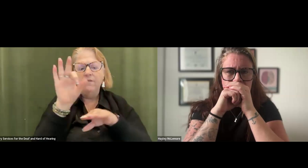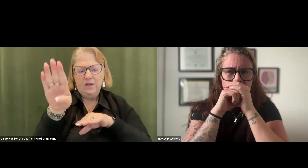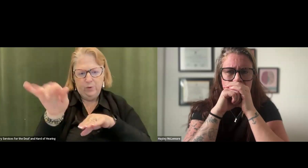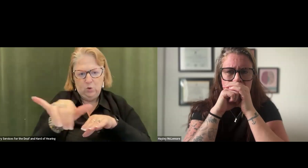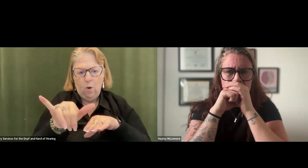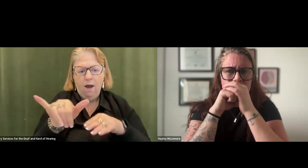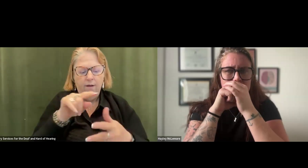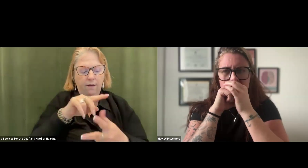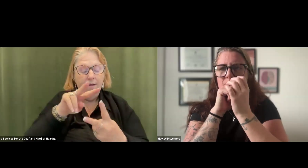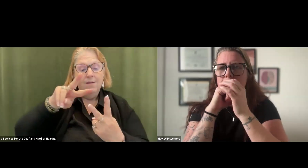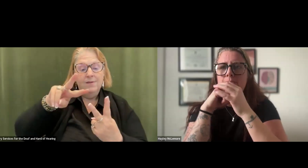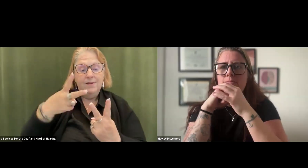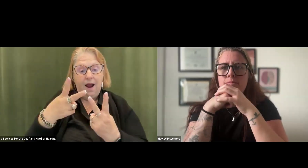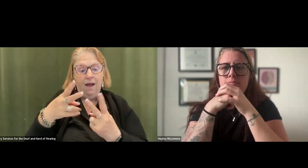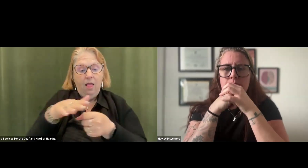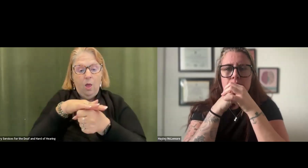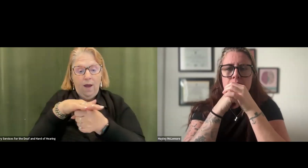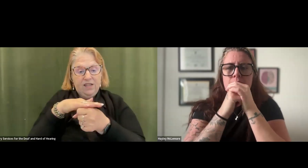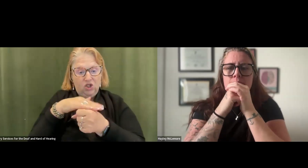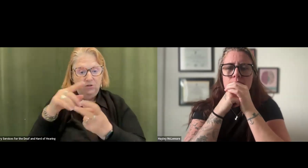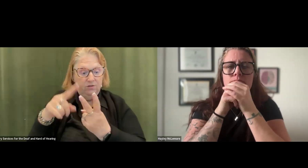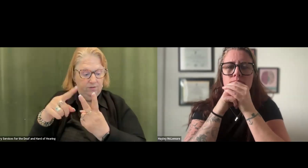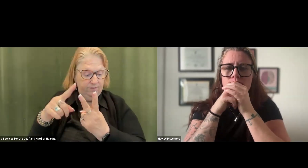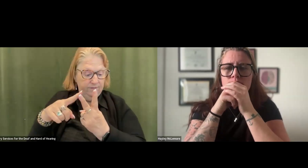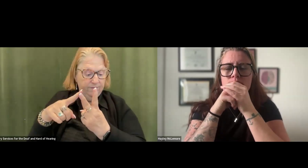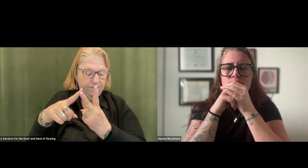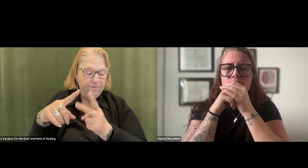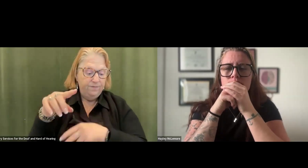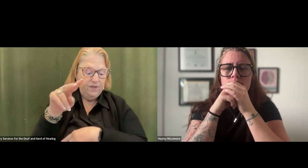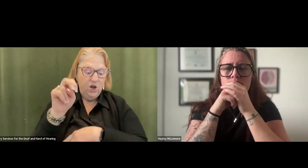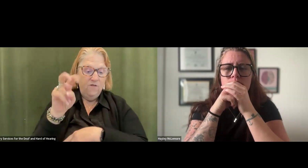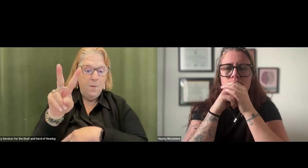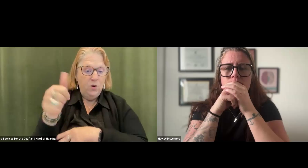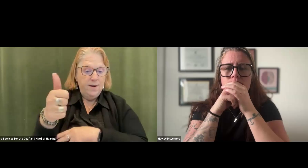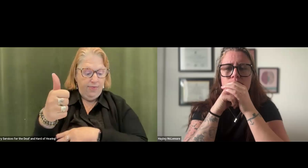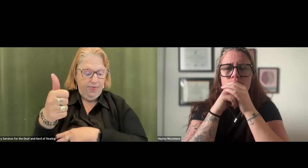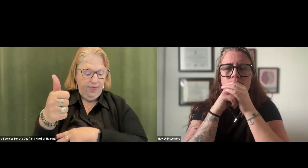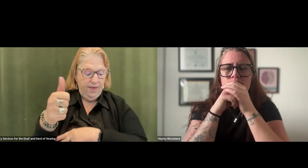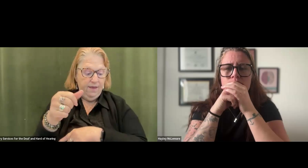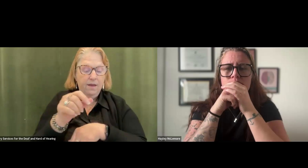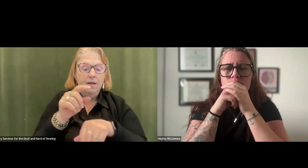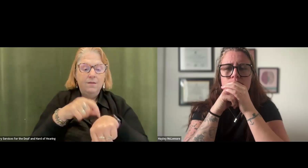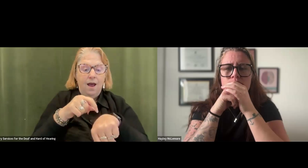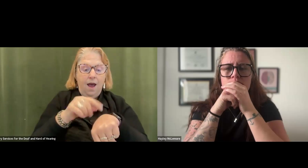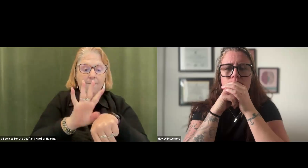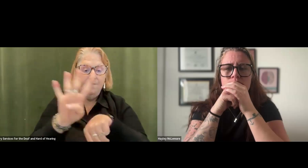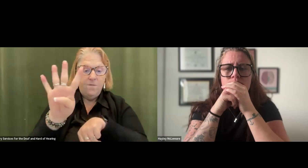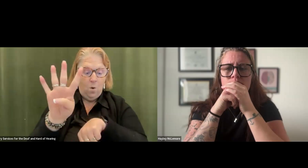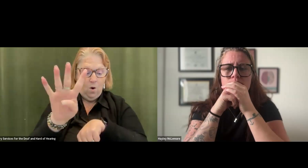And we're gonna post that on Facebook, as well. And then the second one, the second location that we have is gonna be on November 10th,